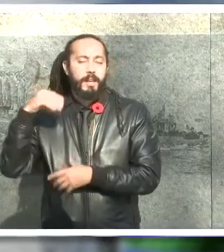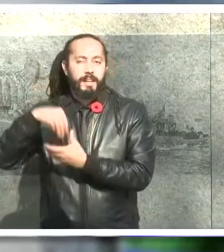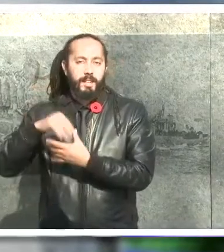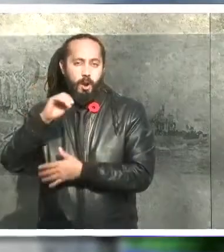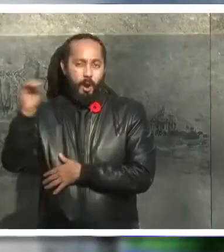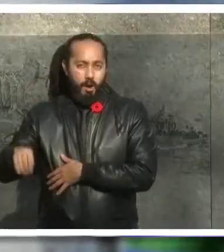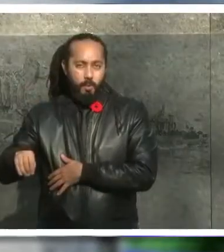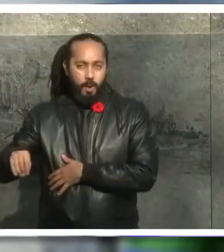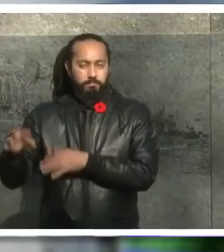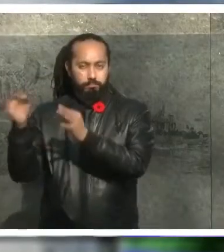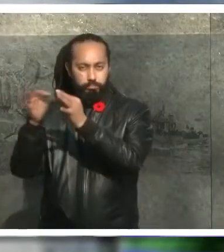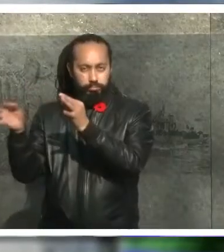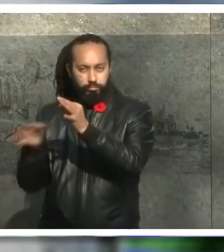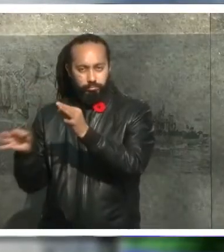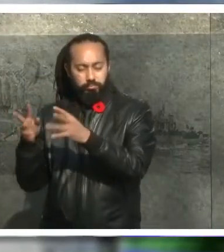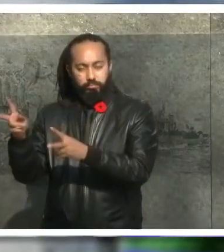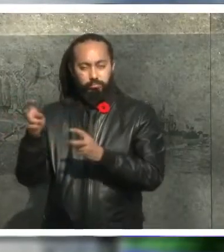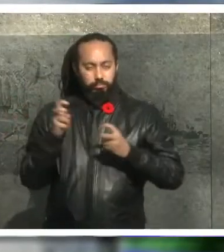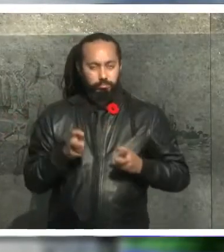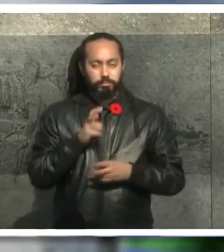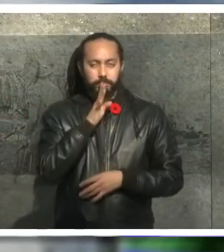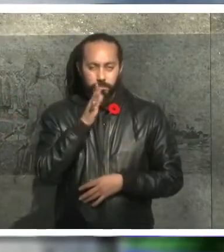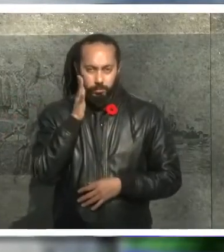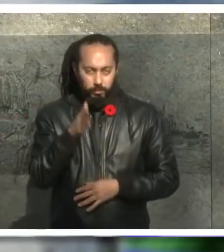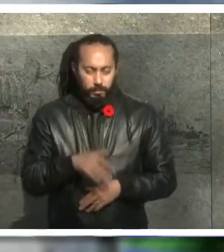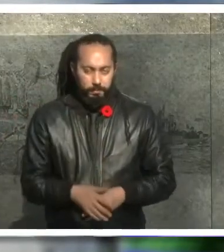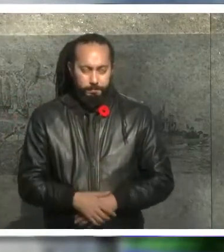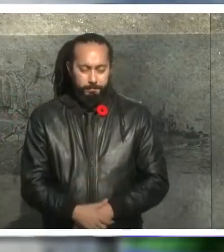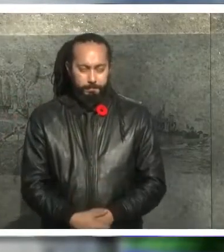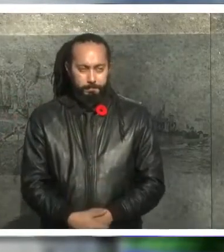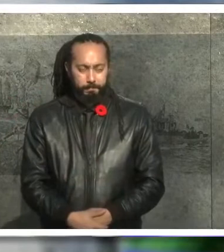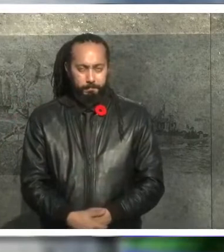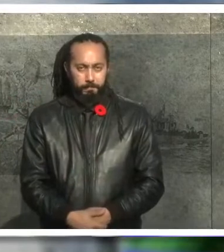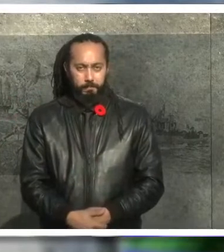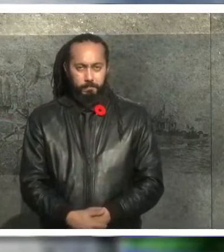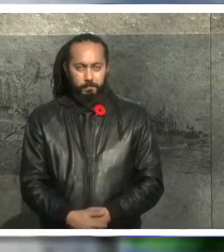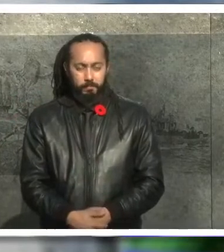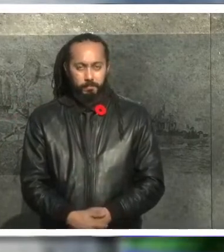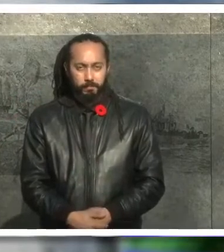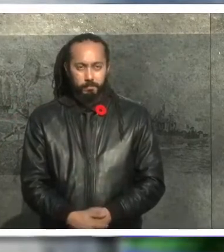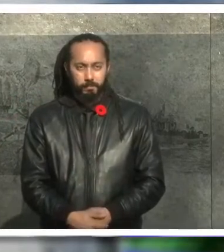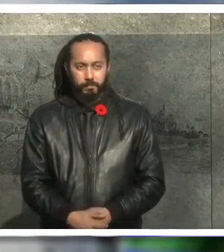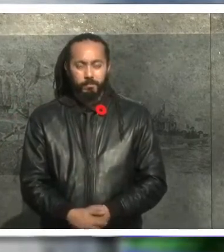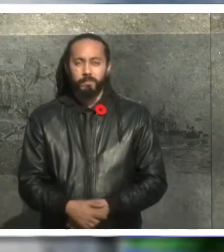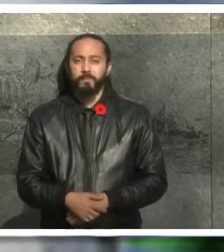General of Canadian armed forces and the National War Memorial in Ottawa. Today we would hope